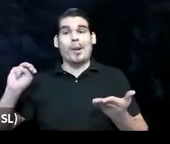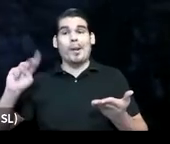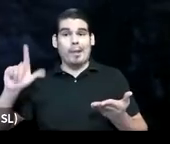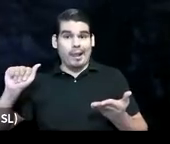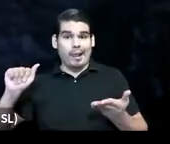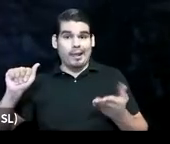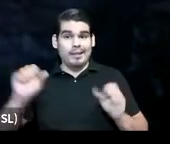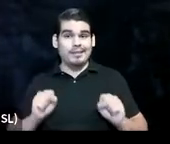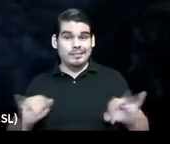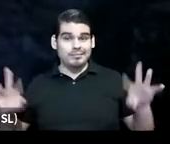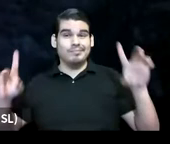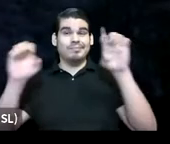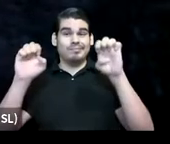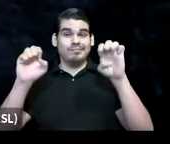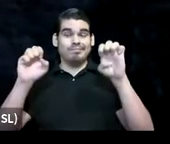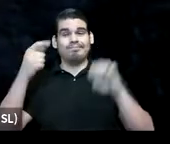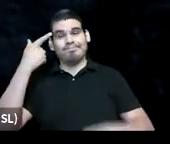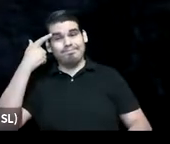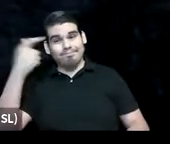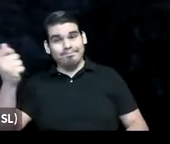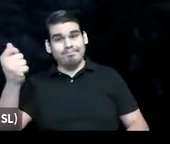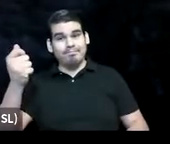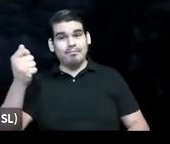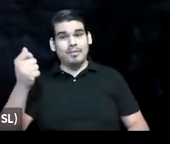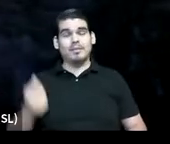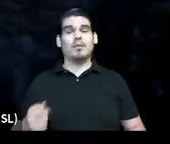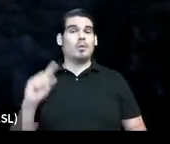to see where you're coming from. One thing to note though for your whereases